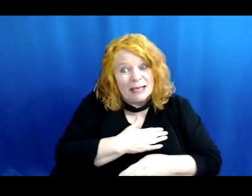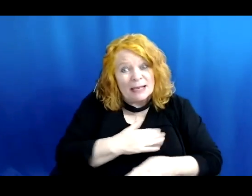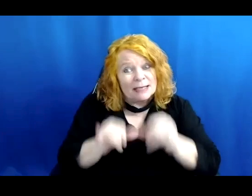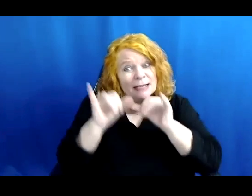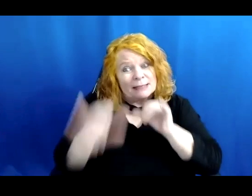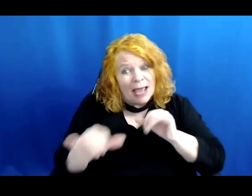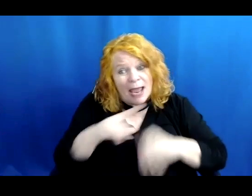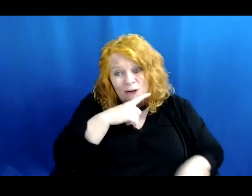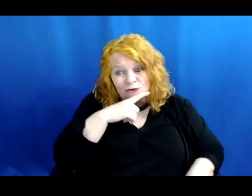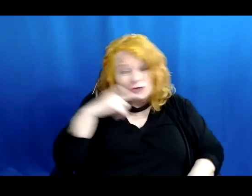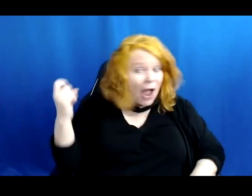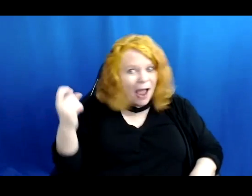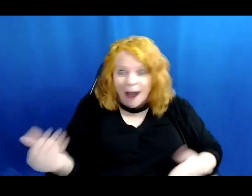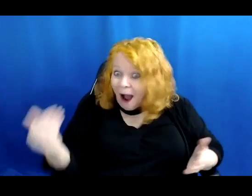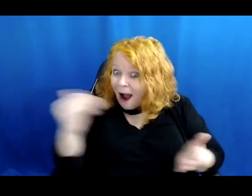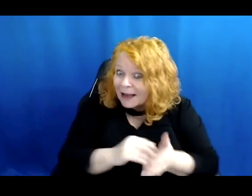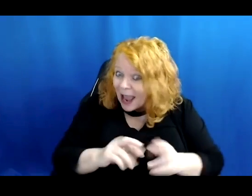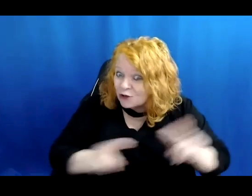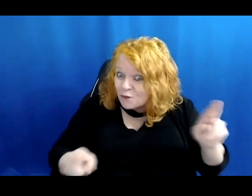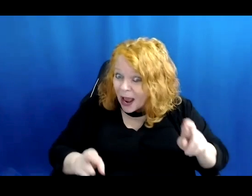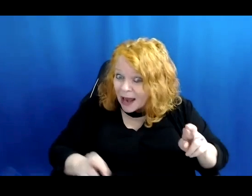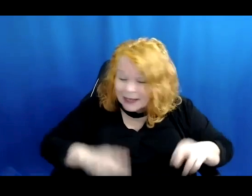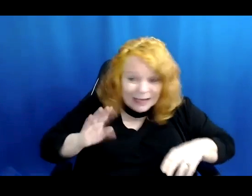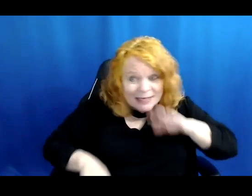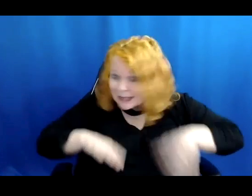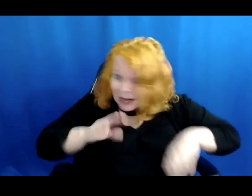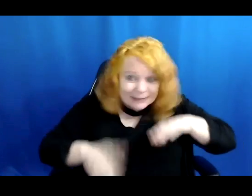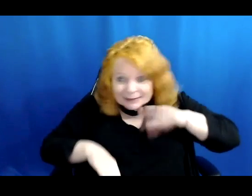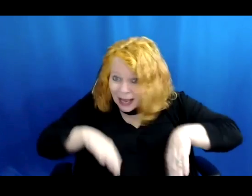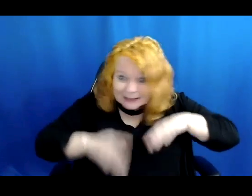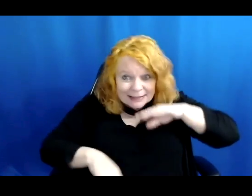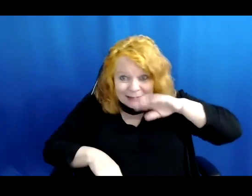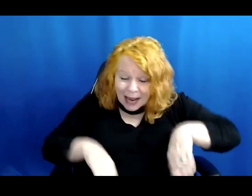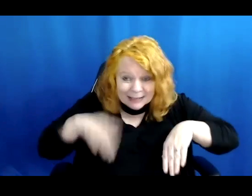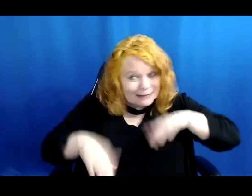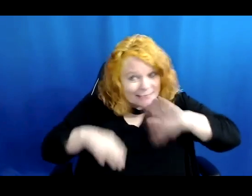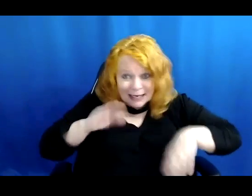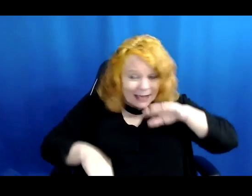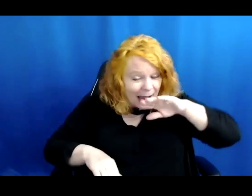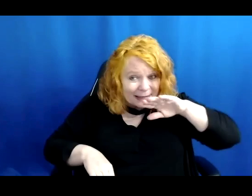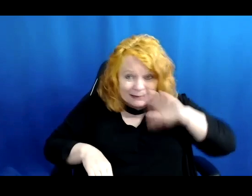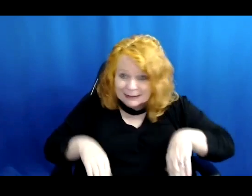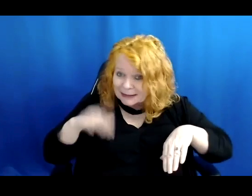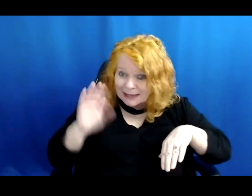And again with a tip, tap, tip, tap, tippity, tap. Tip, tap, tip, tap, tap.